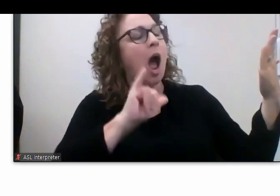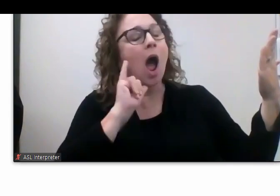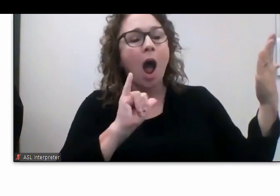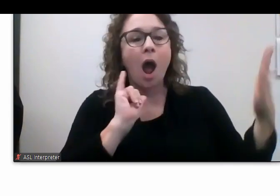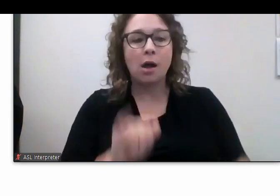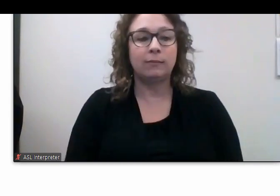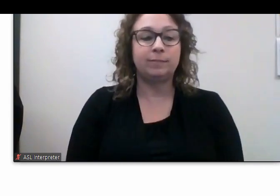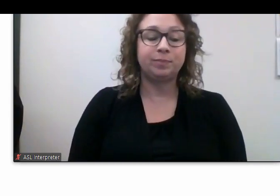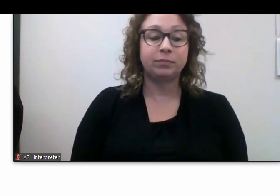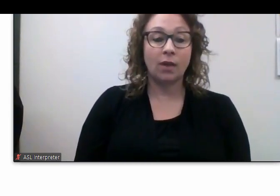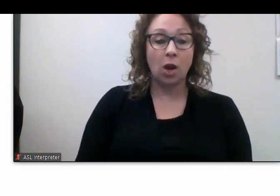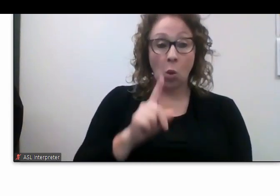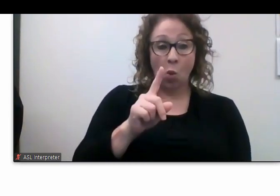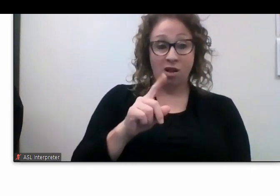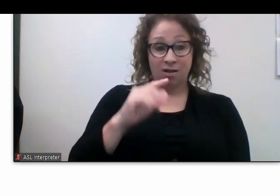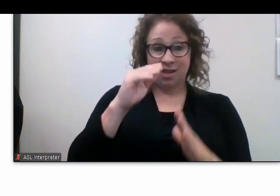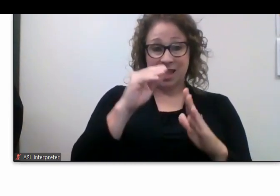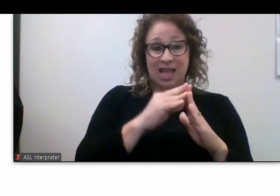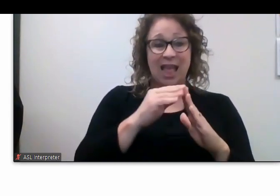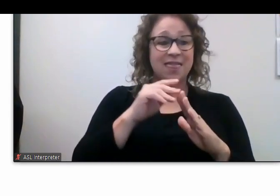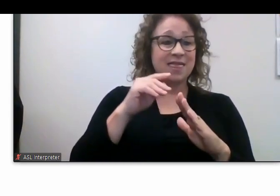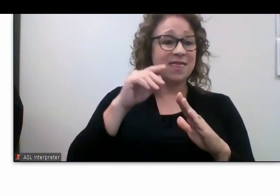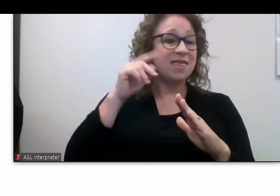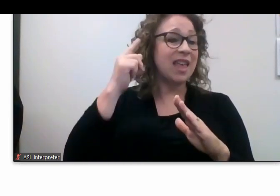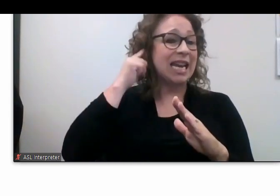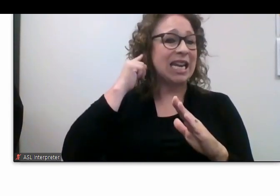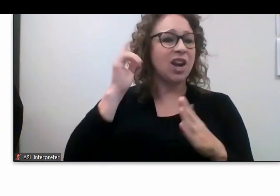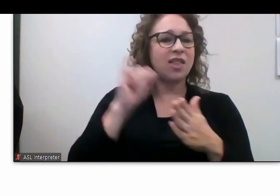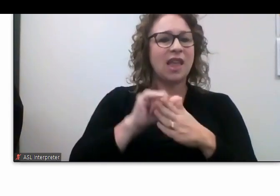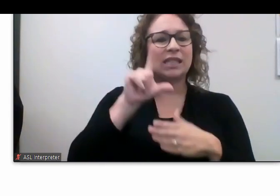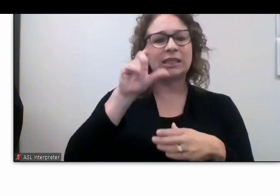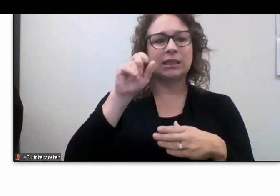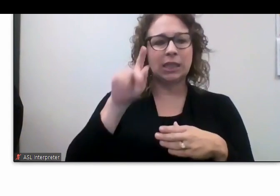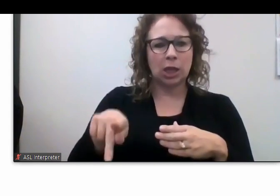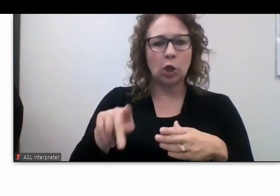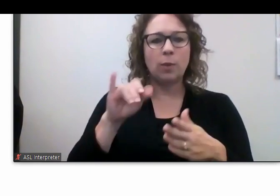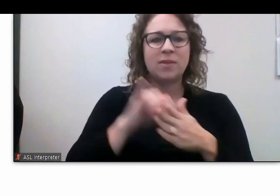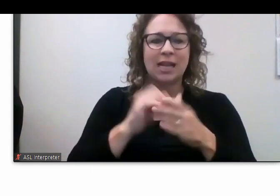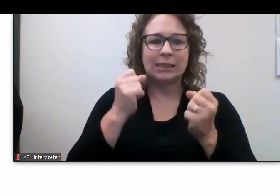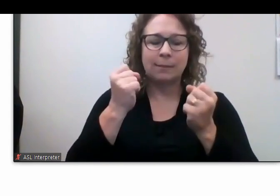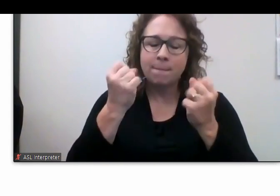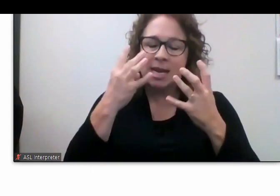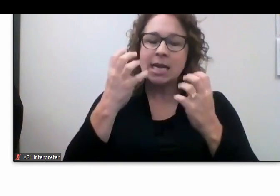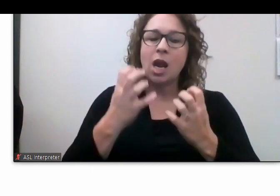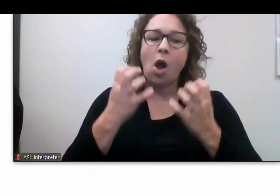The one in the upper right - that's the hearing loop - That's in a lot of auditoriums and venues